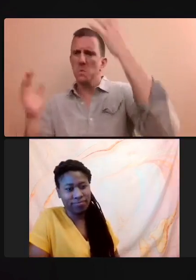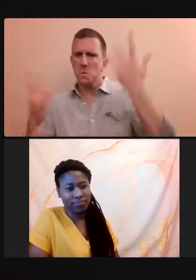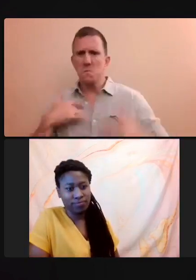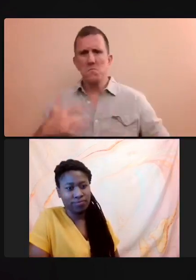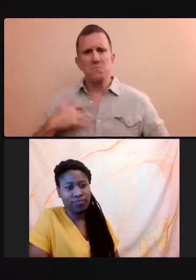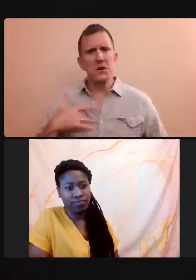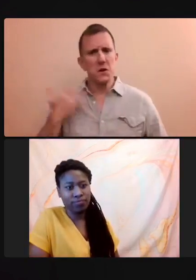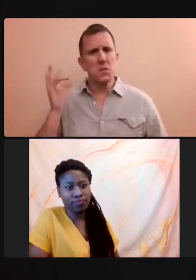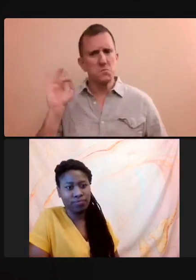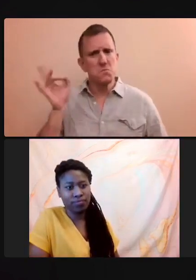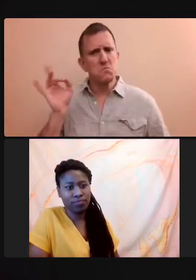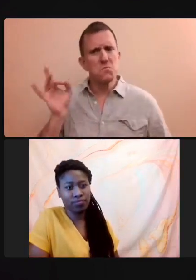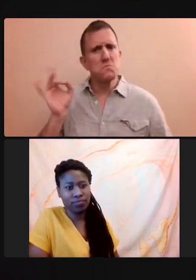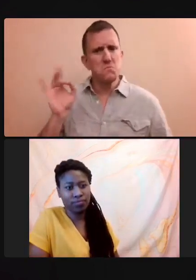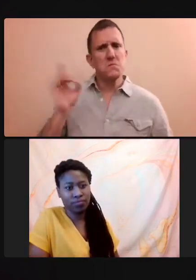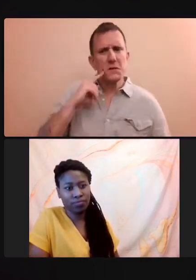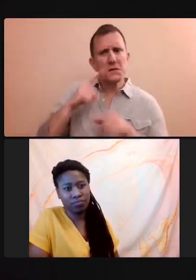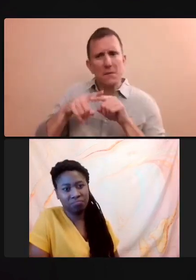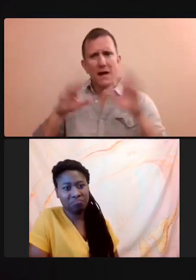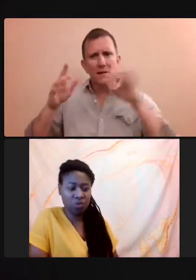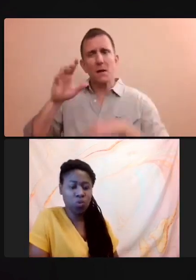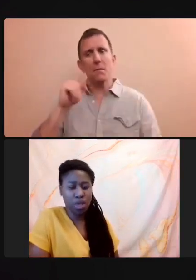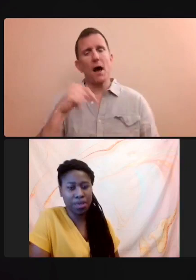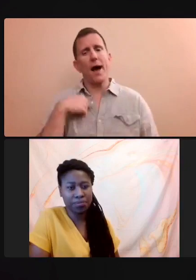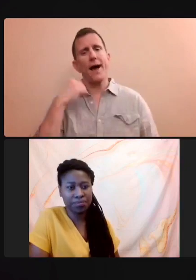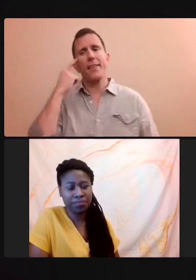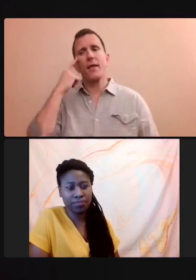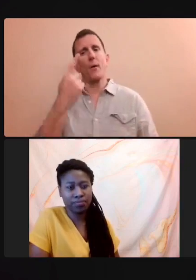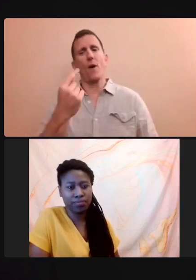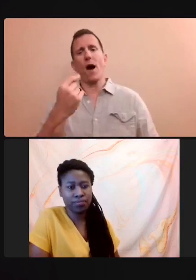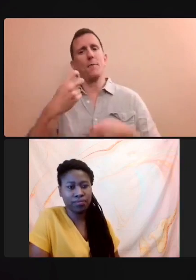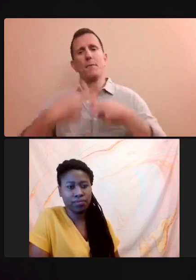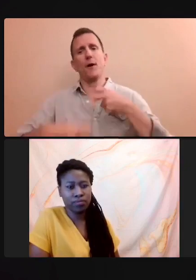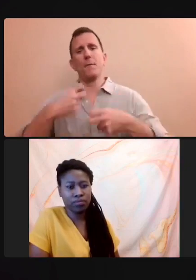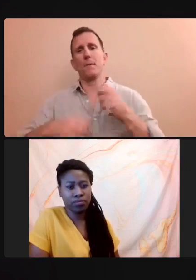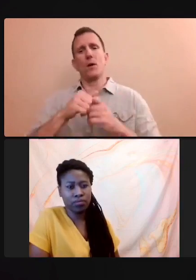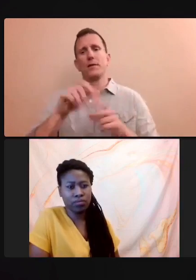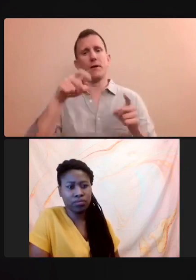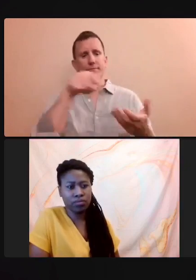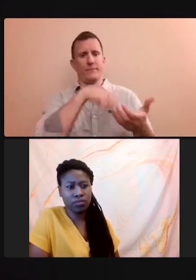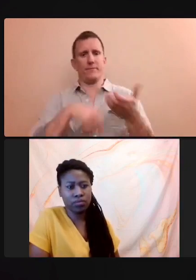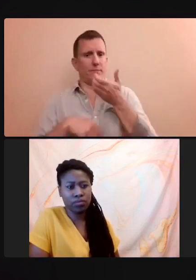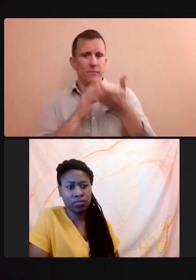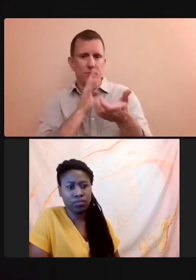So, you know, those live transcripts do work. But again, they're not always reliable.